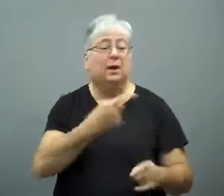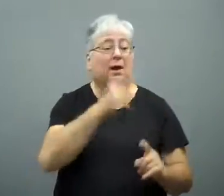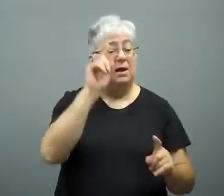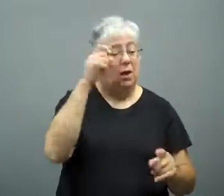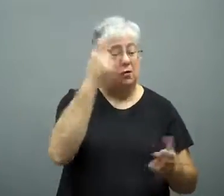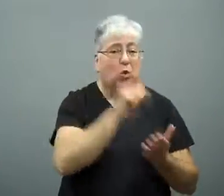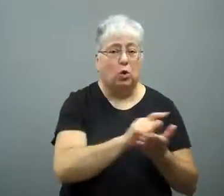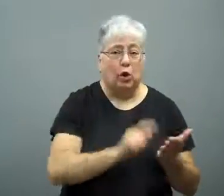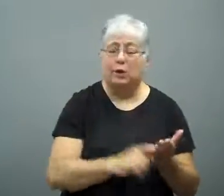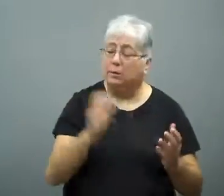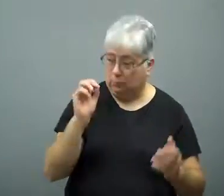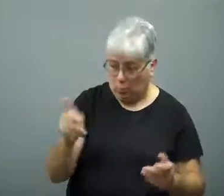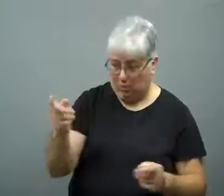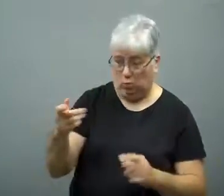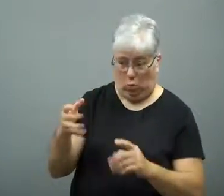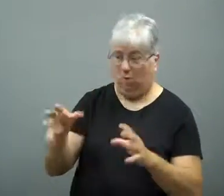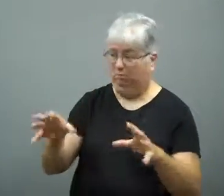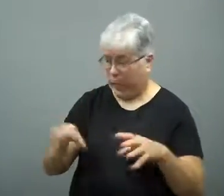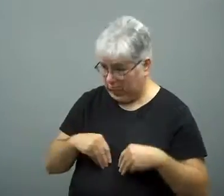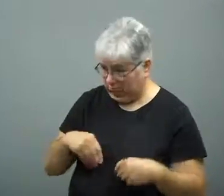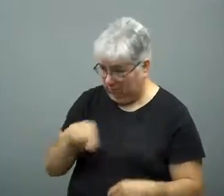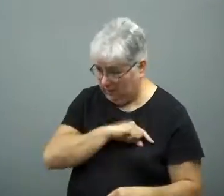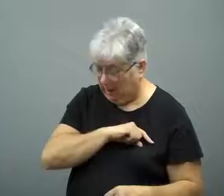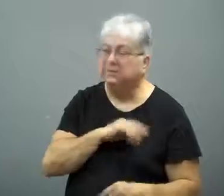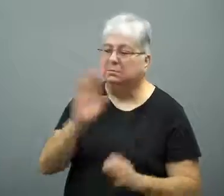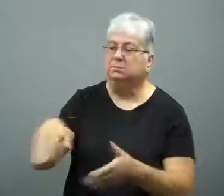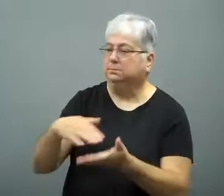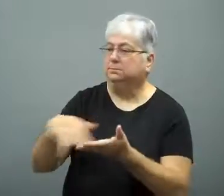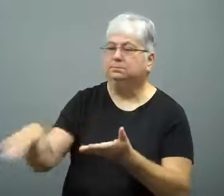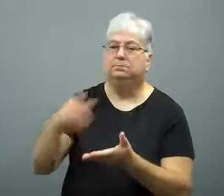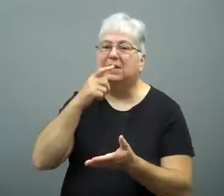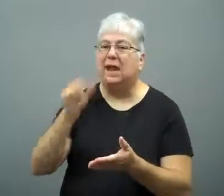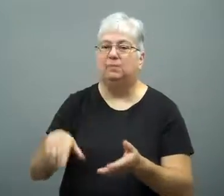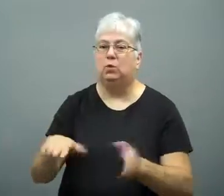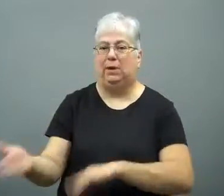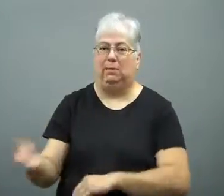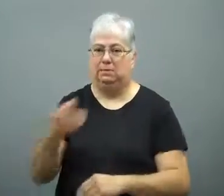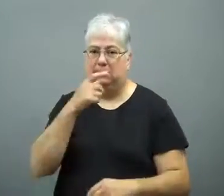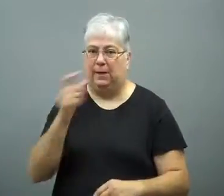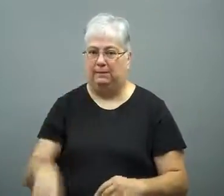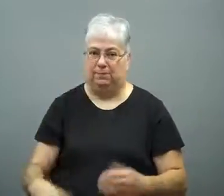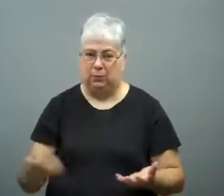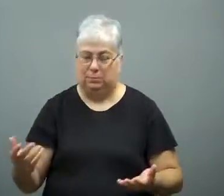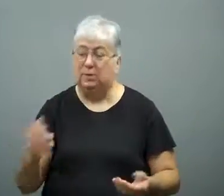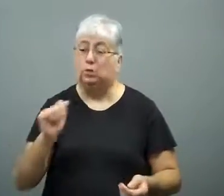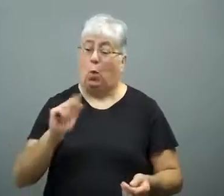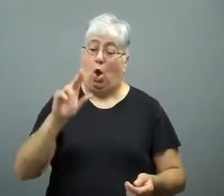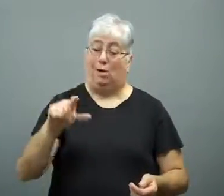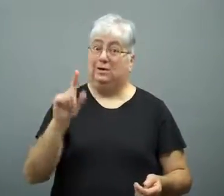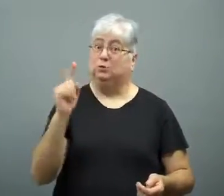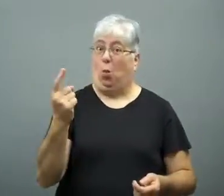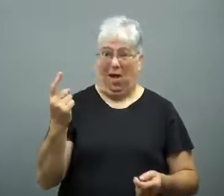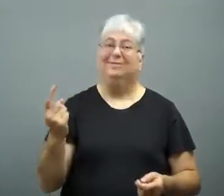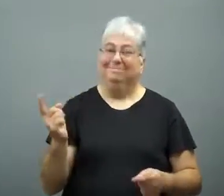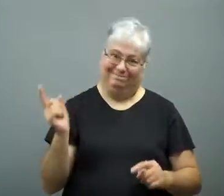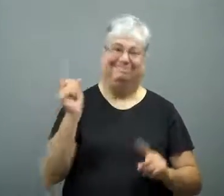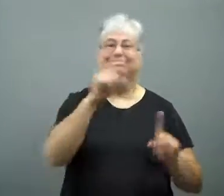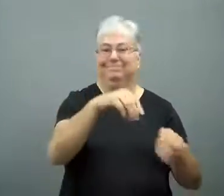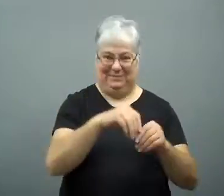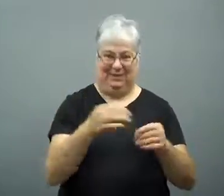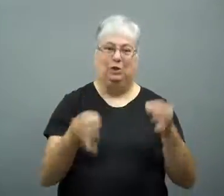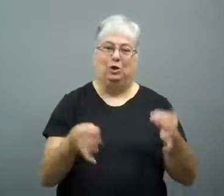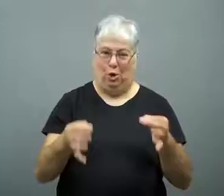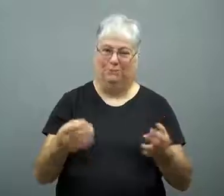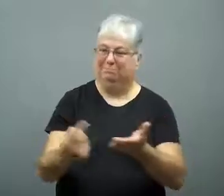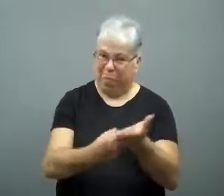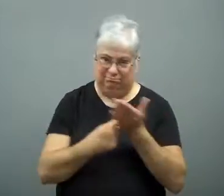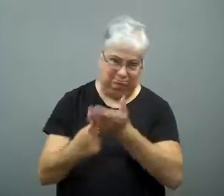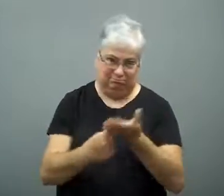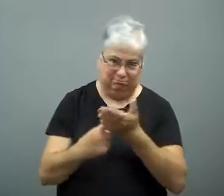In exchange, the prosecutor took the death penalty off the table.